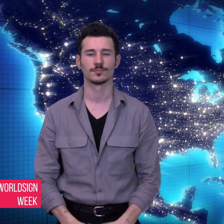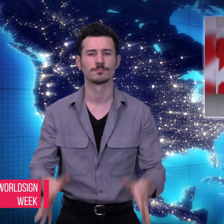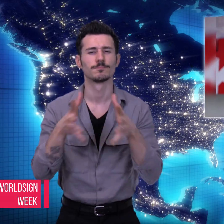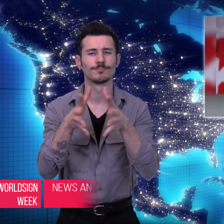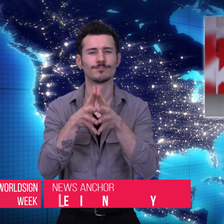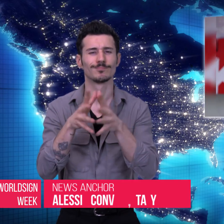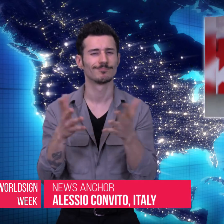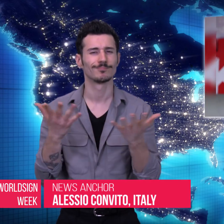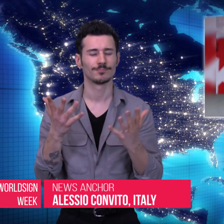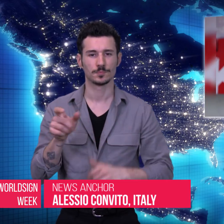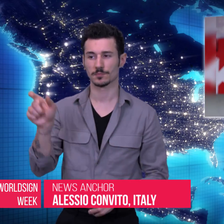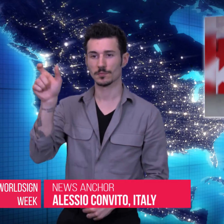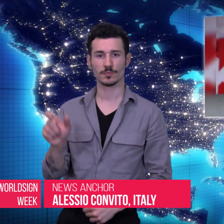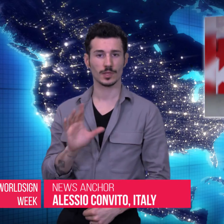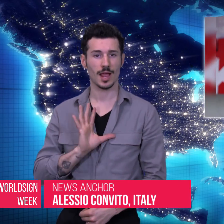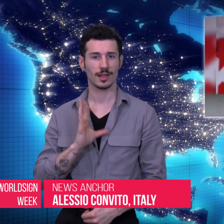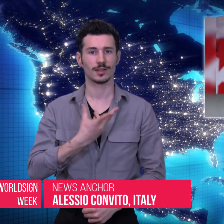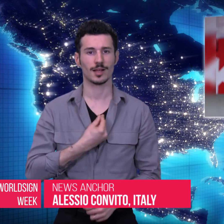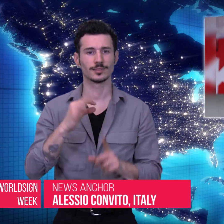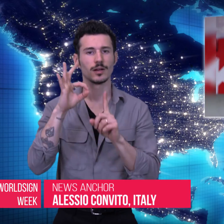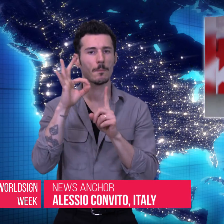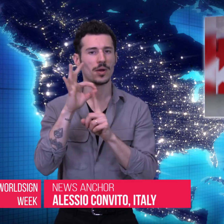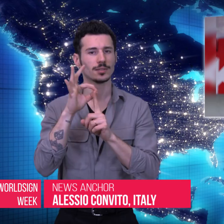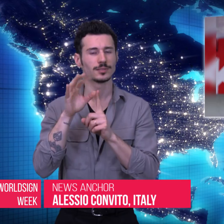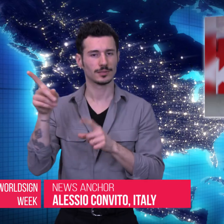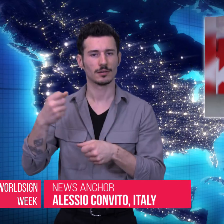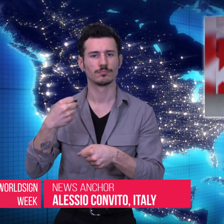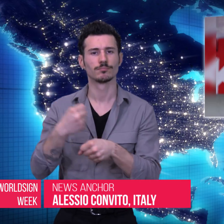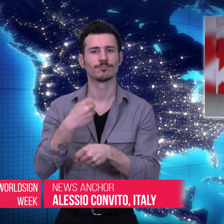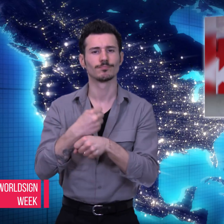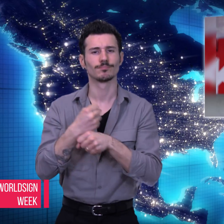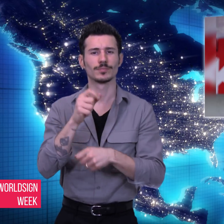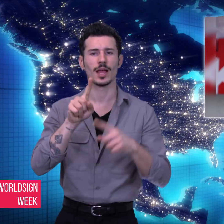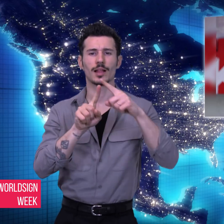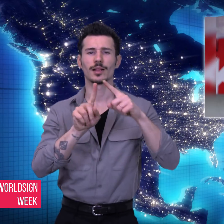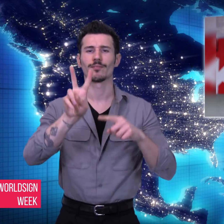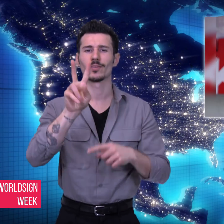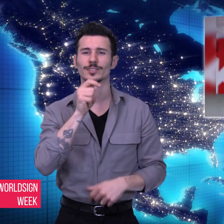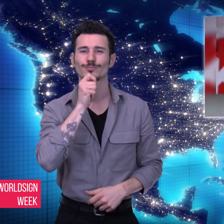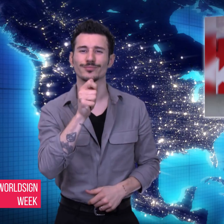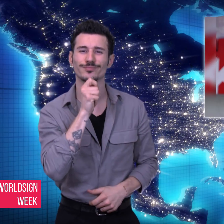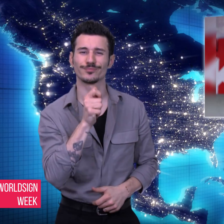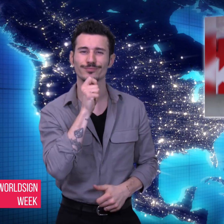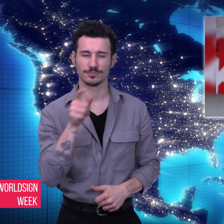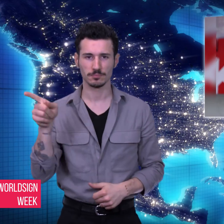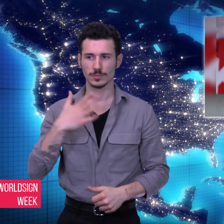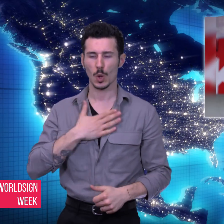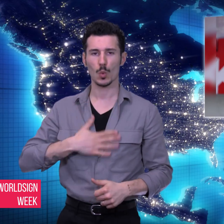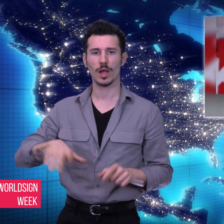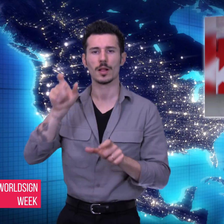Alessio: Pakistan’s transgender anchor wants to change perception